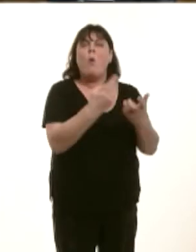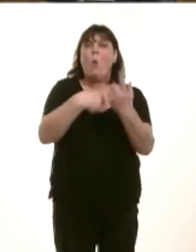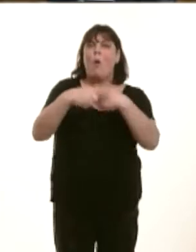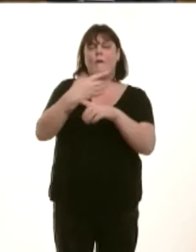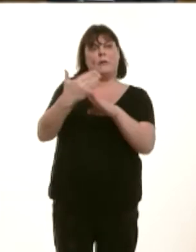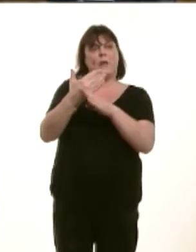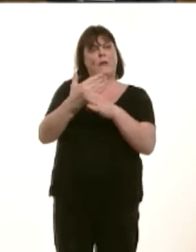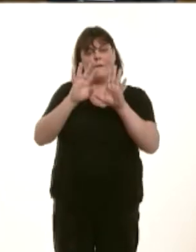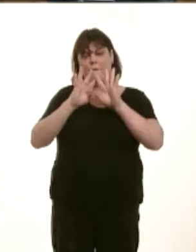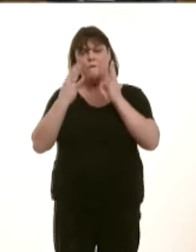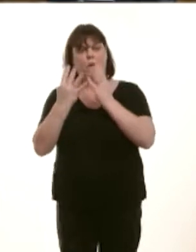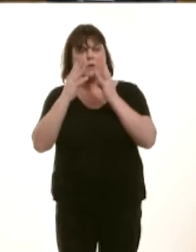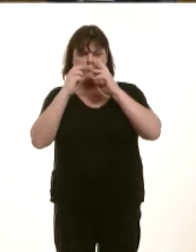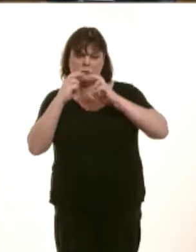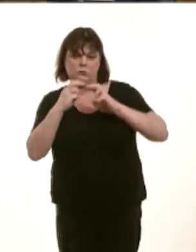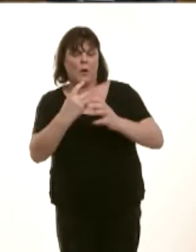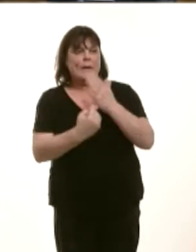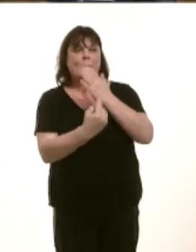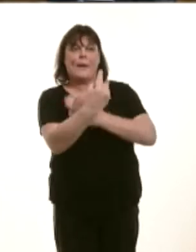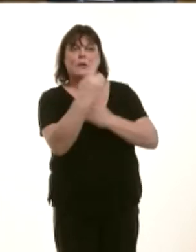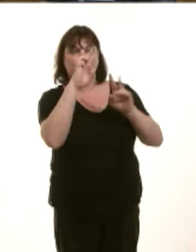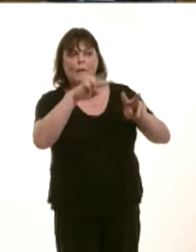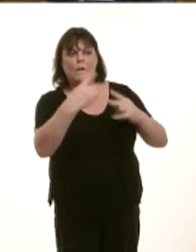the dairy sector and which is due to report shortly to Ministers, and, of course, we have